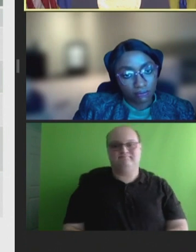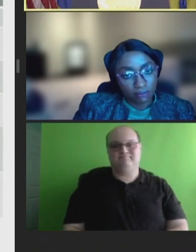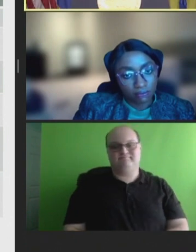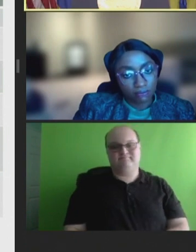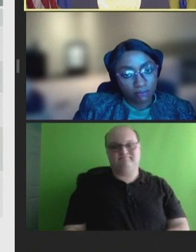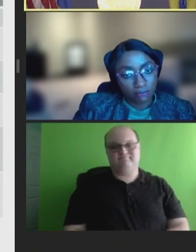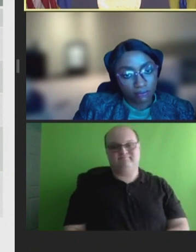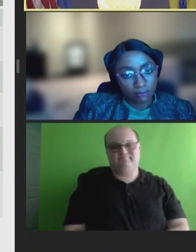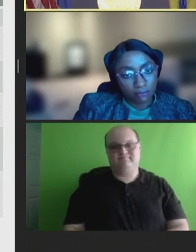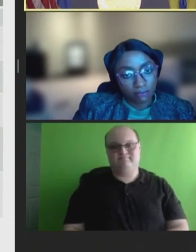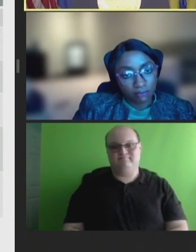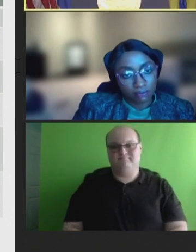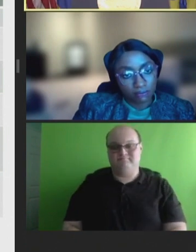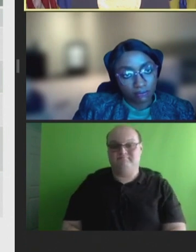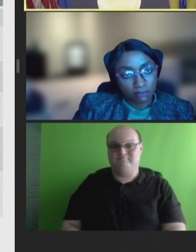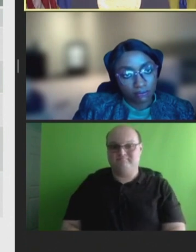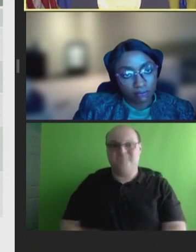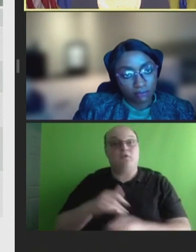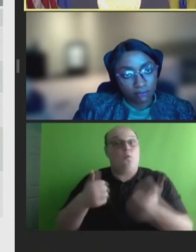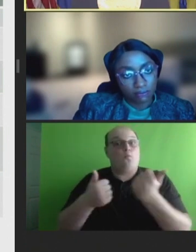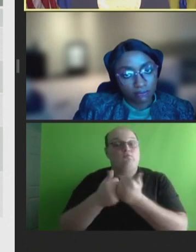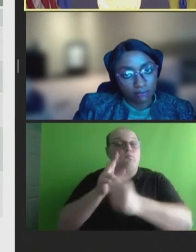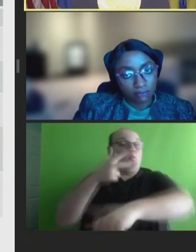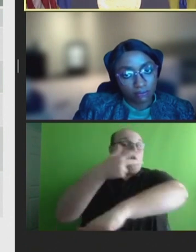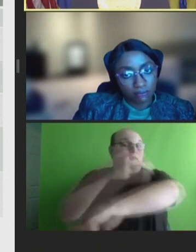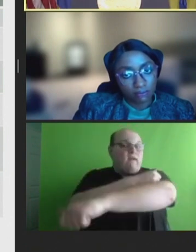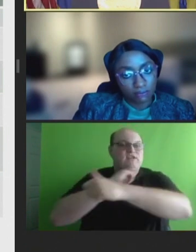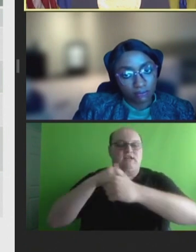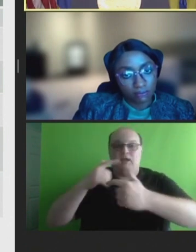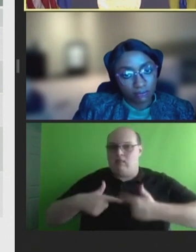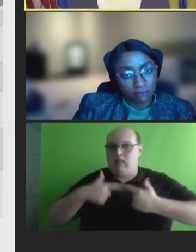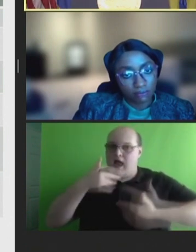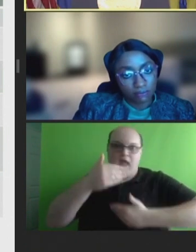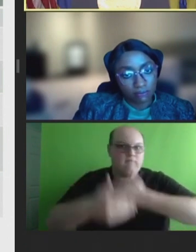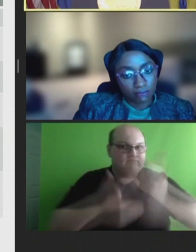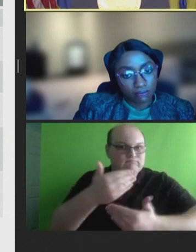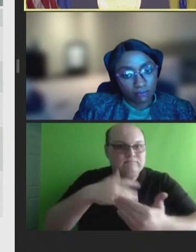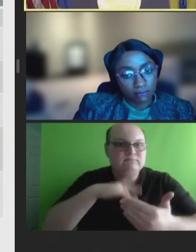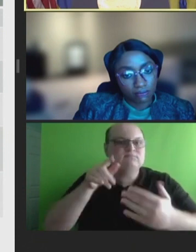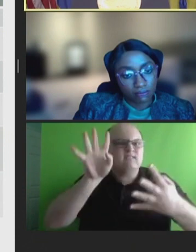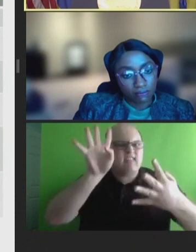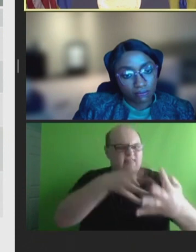work that we do to support vaccination across the lifespan. This shows you that we had made